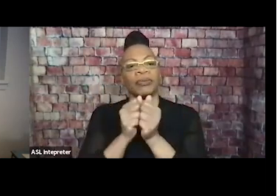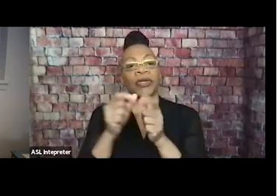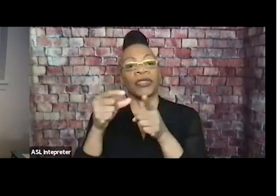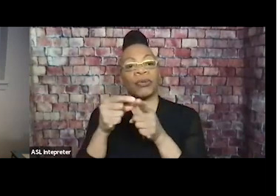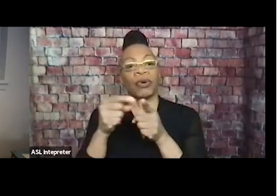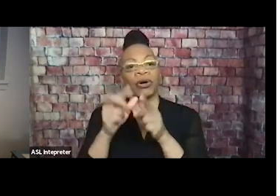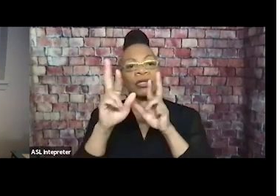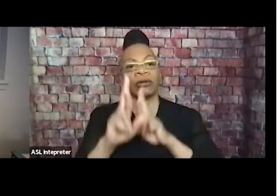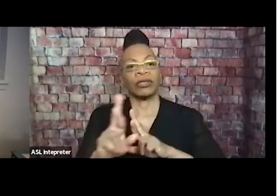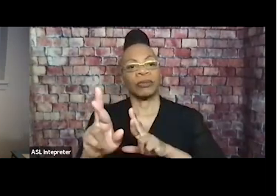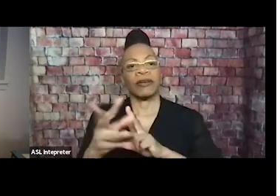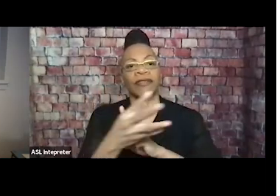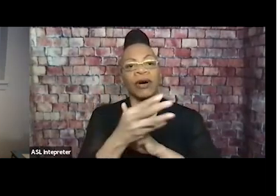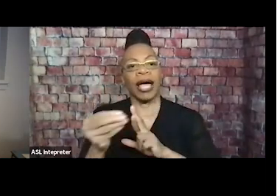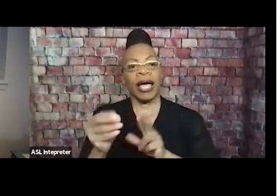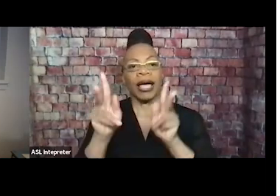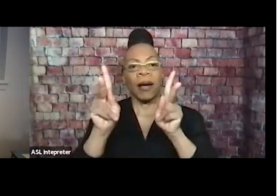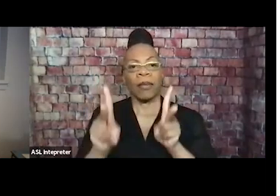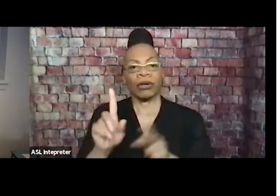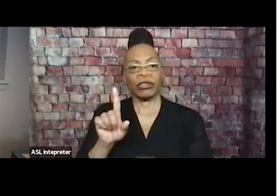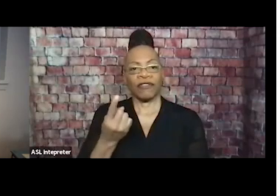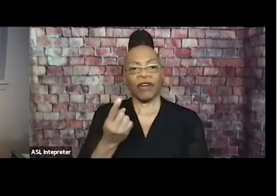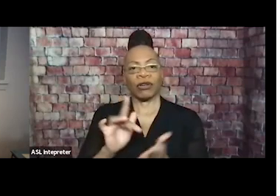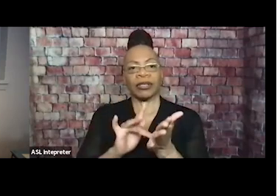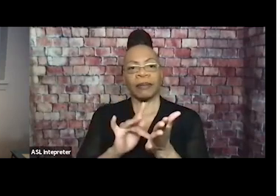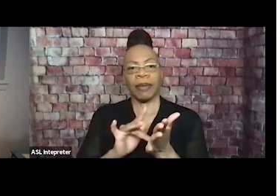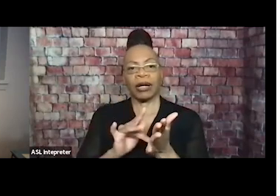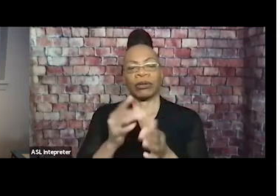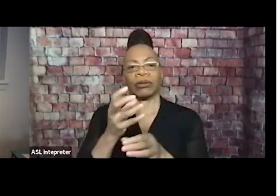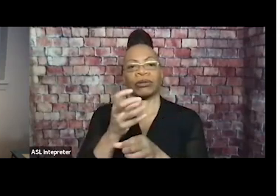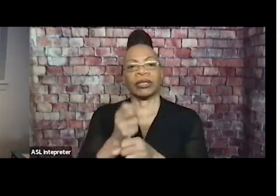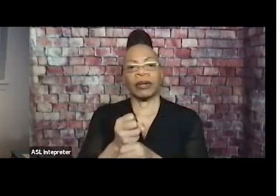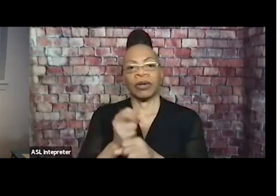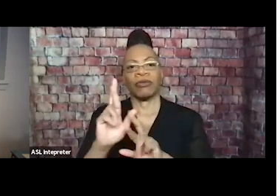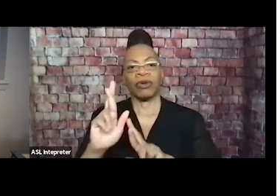So we always want to come at this from, again, a first-person perspective.